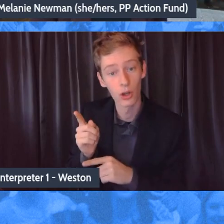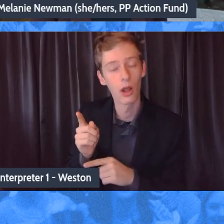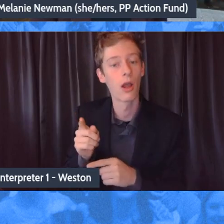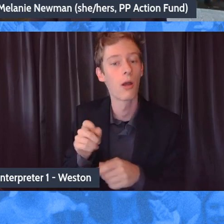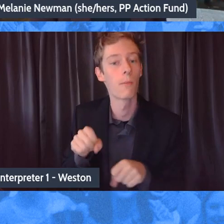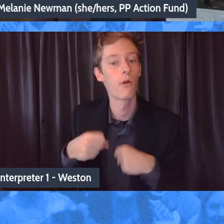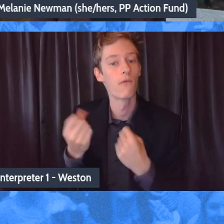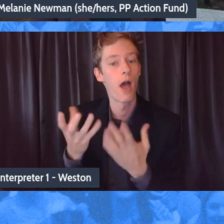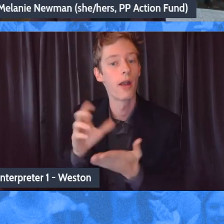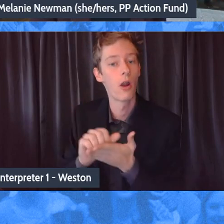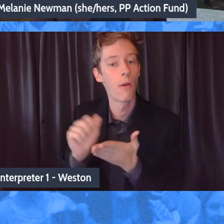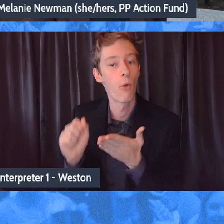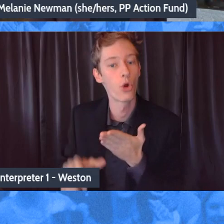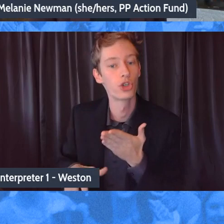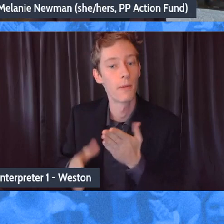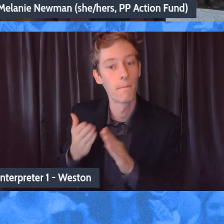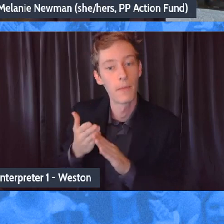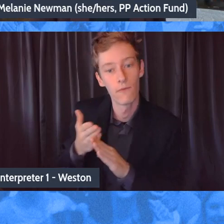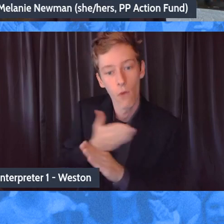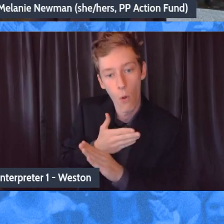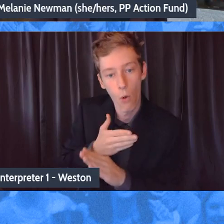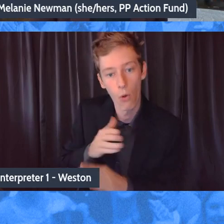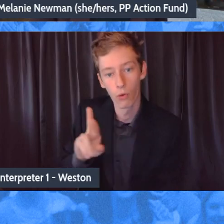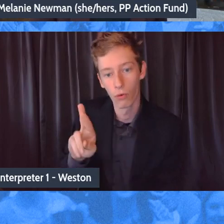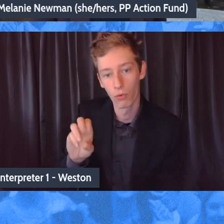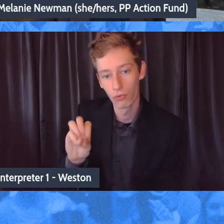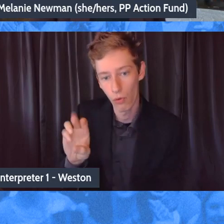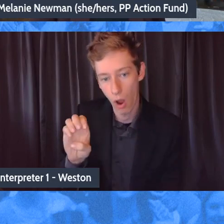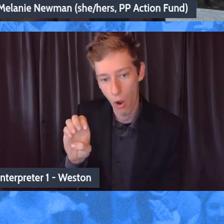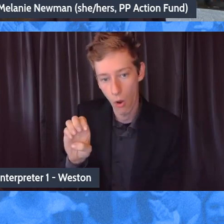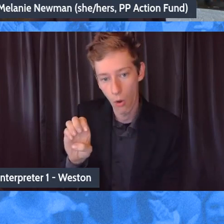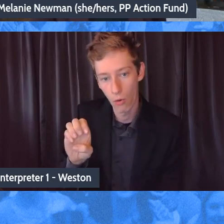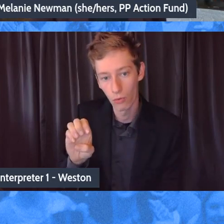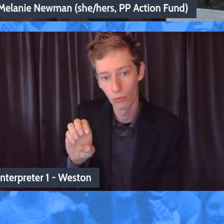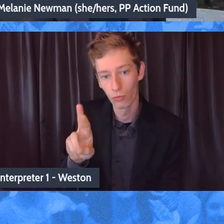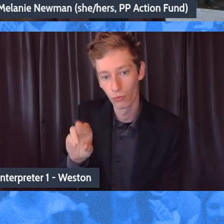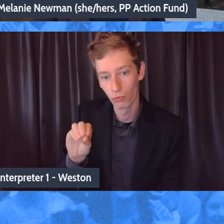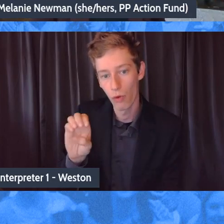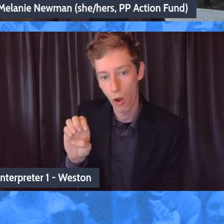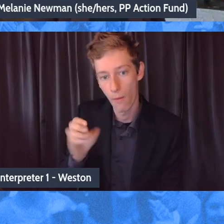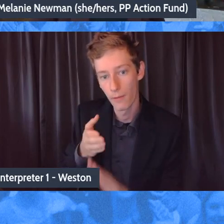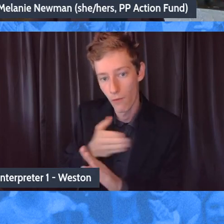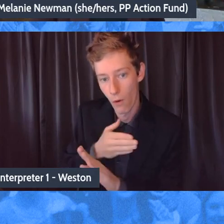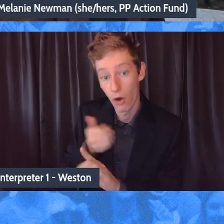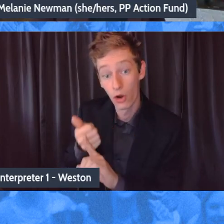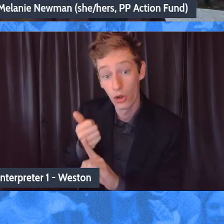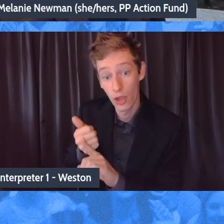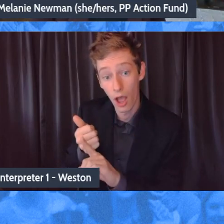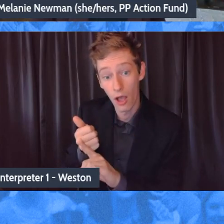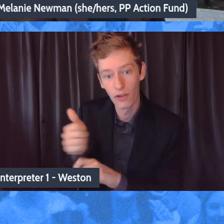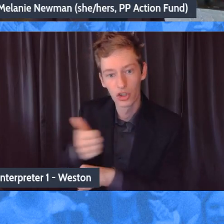who was arrested, charged, not convicted, but arrested and charged with abortion in 1962.